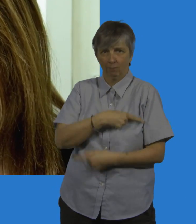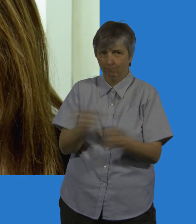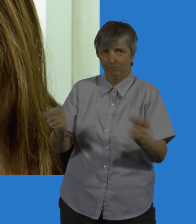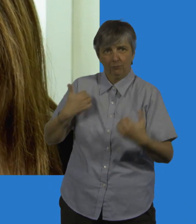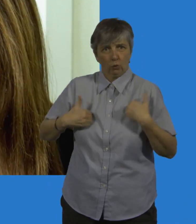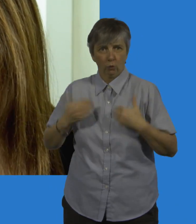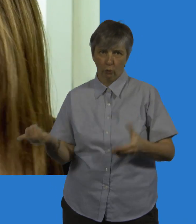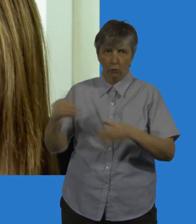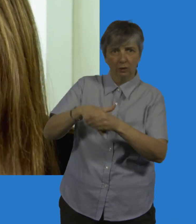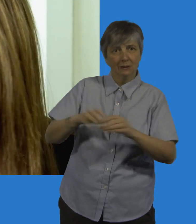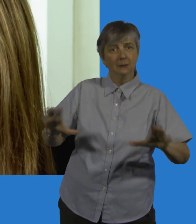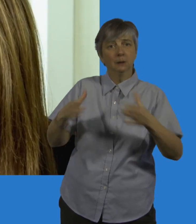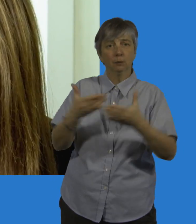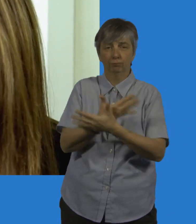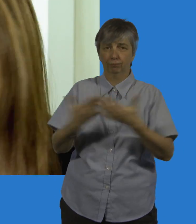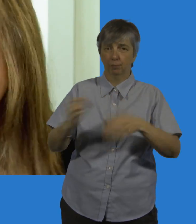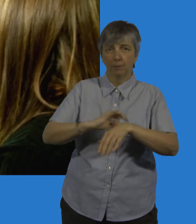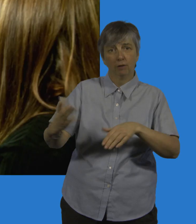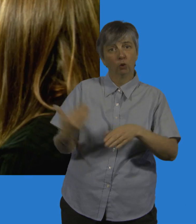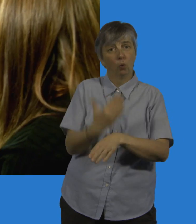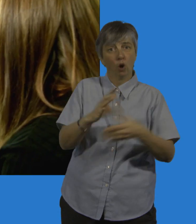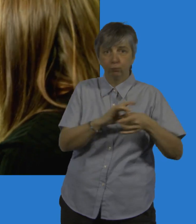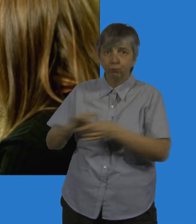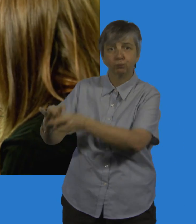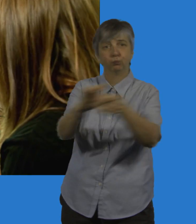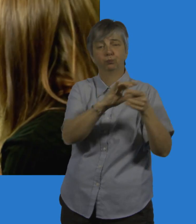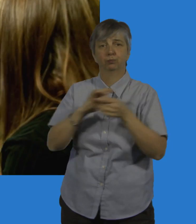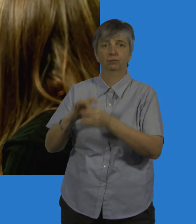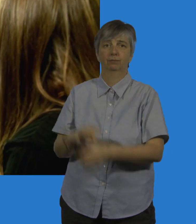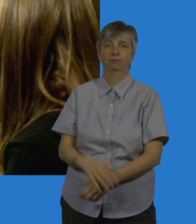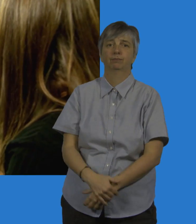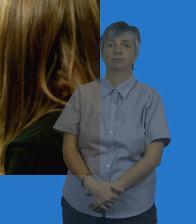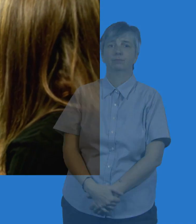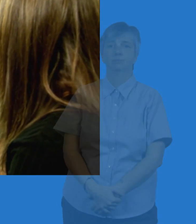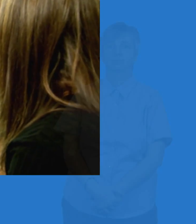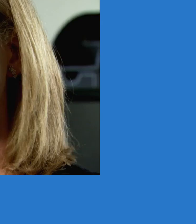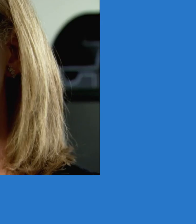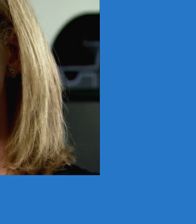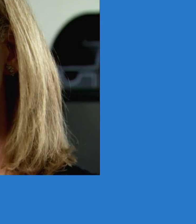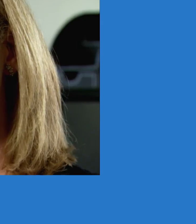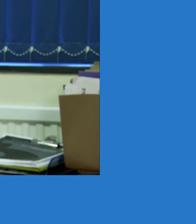we are able to attract more GPs into the practice because they can see what we are doing. I think that really makes a difference.